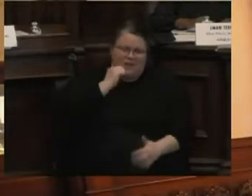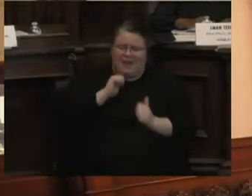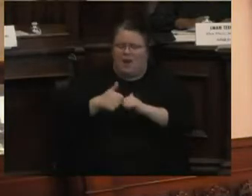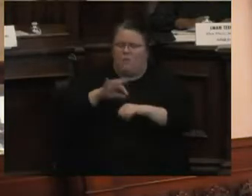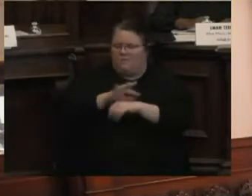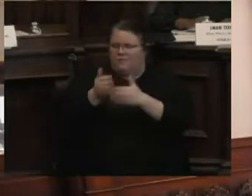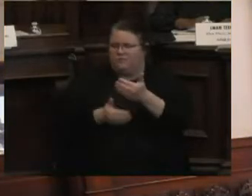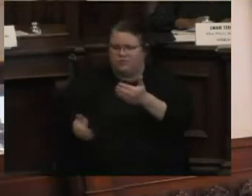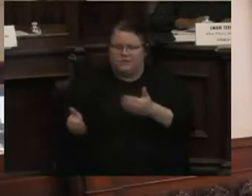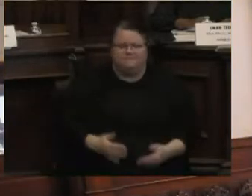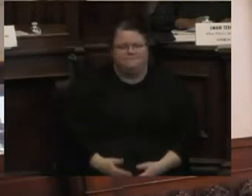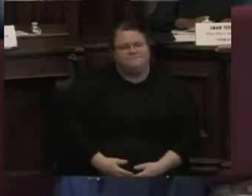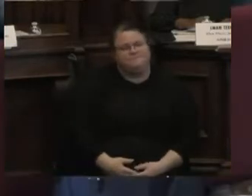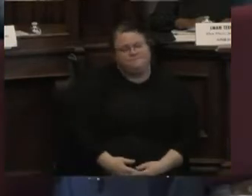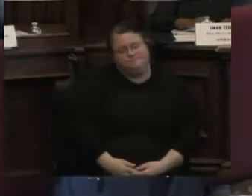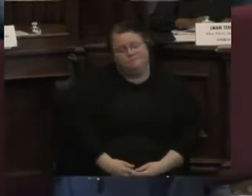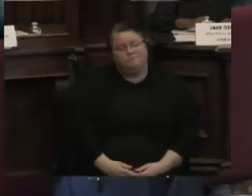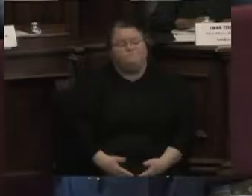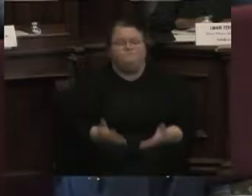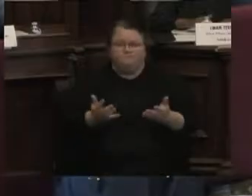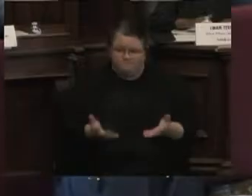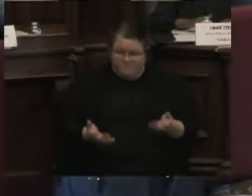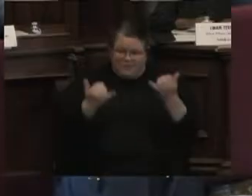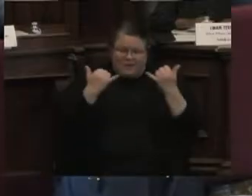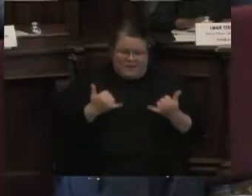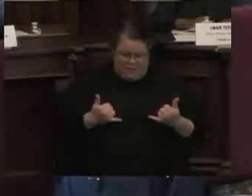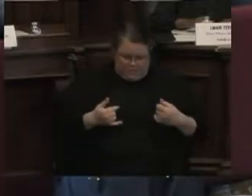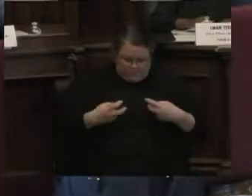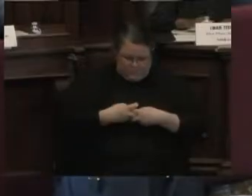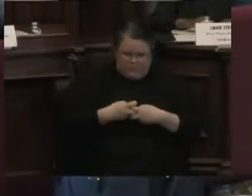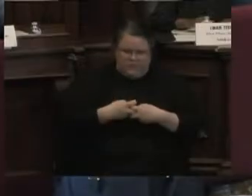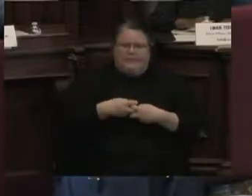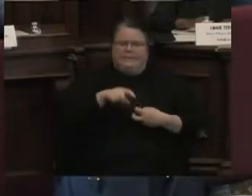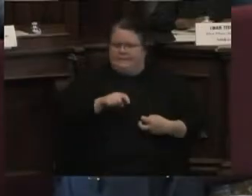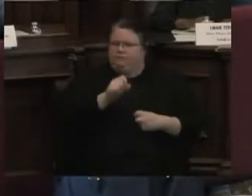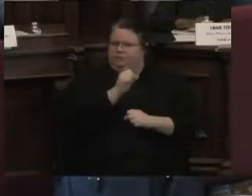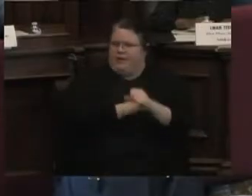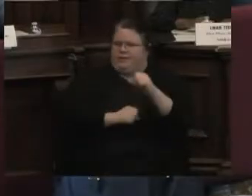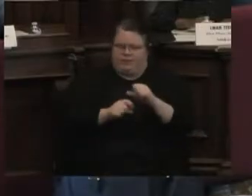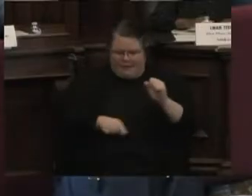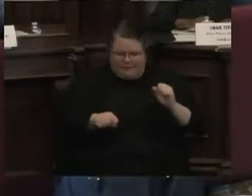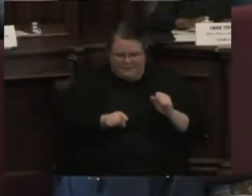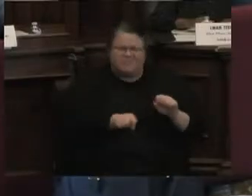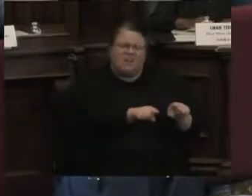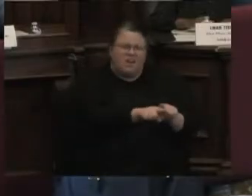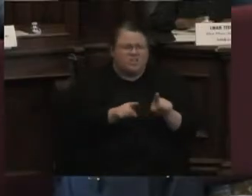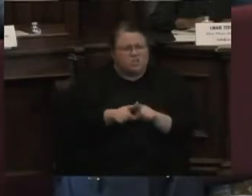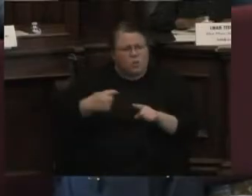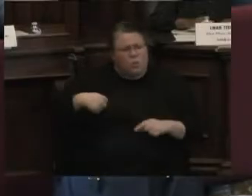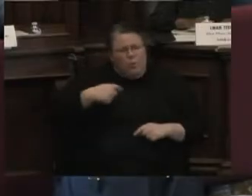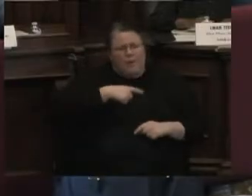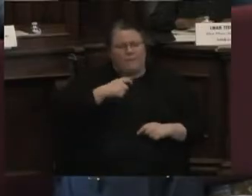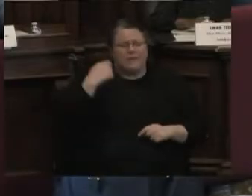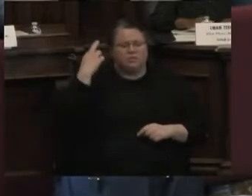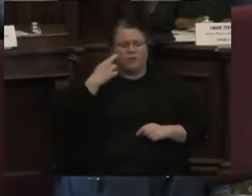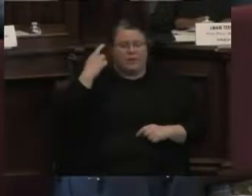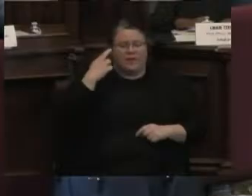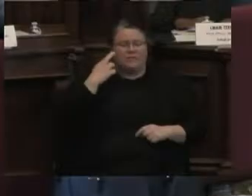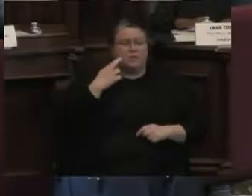the operational framework in which we now must function.